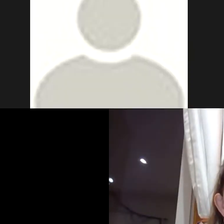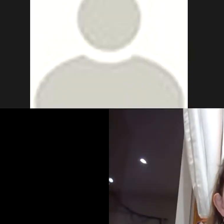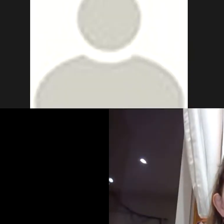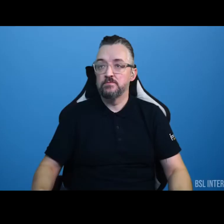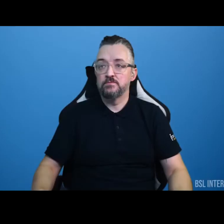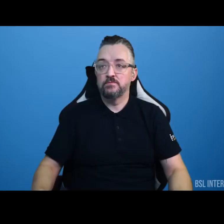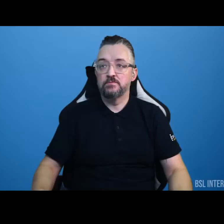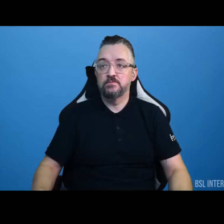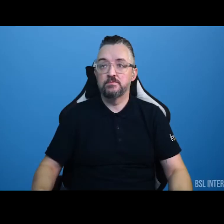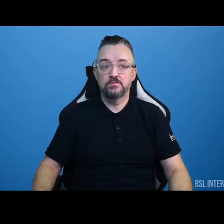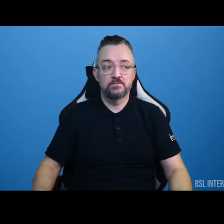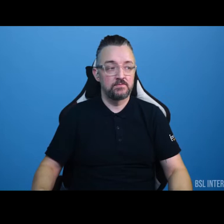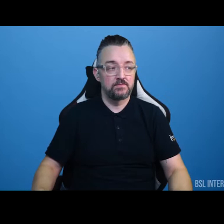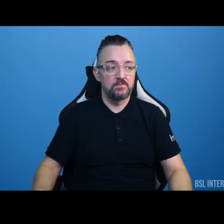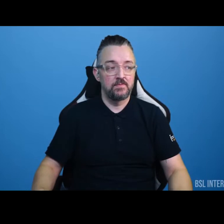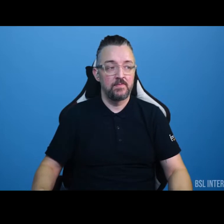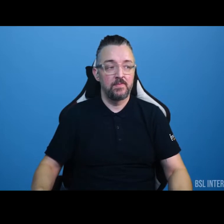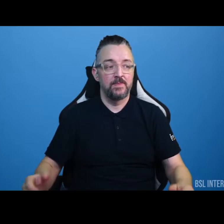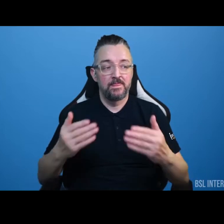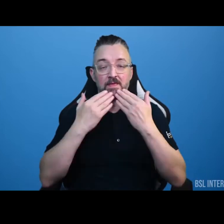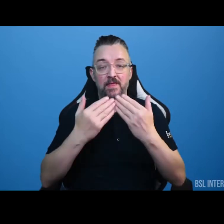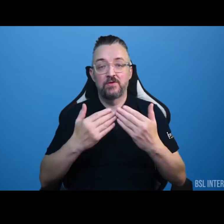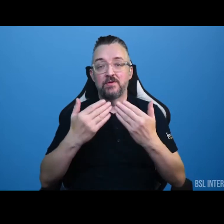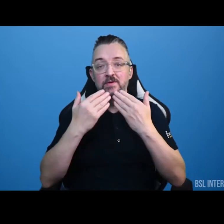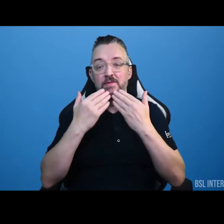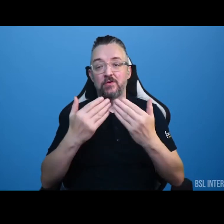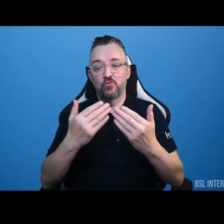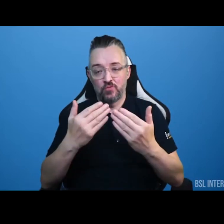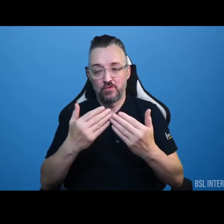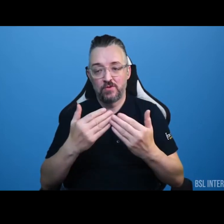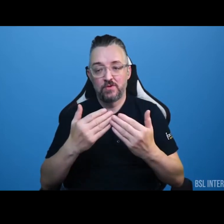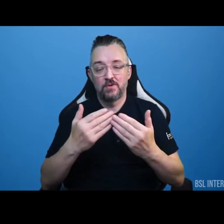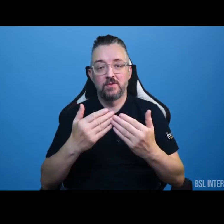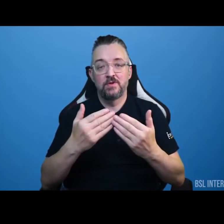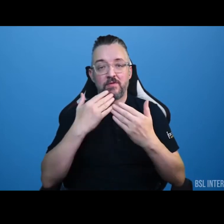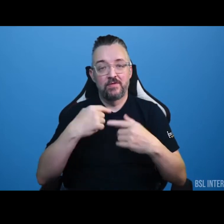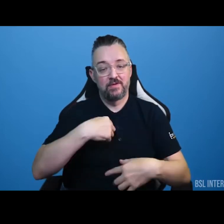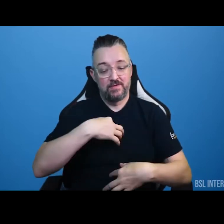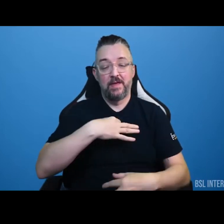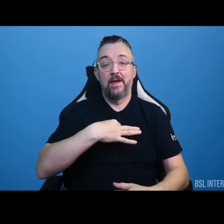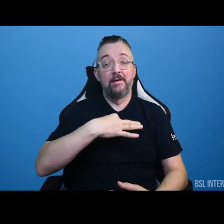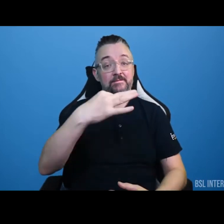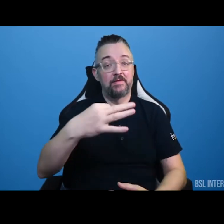Thanks, Graham. And thank you very much for inviting me to be part of the panel today.